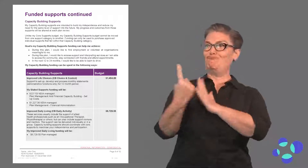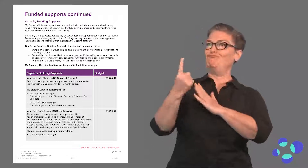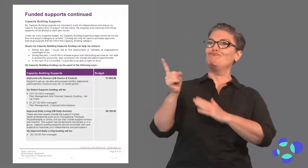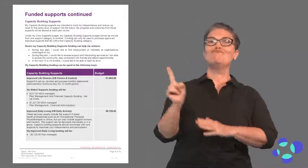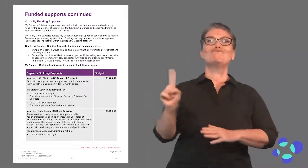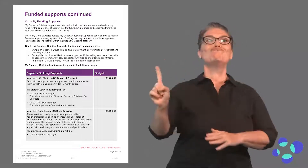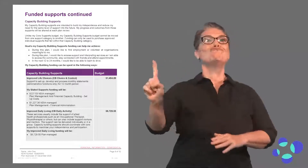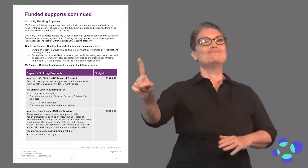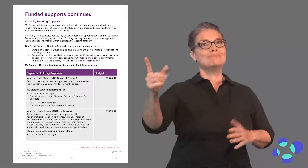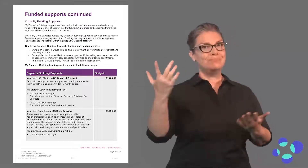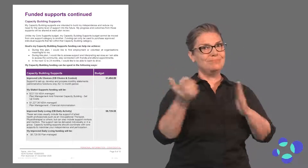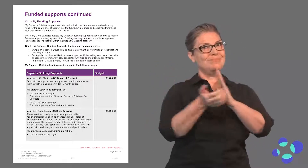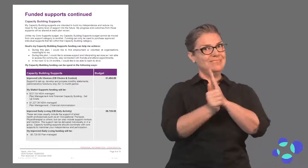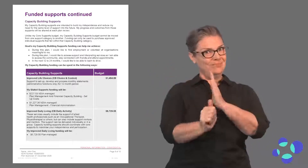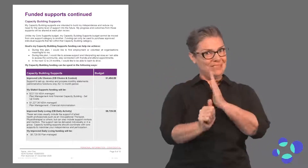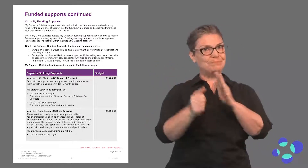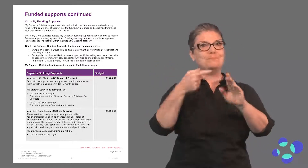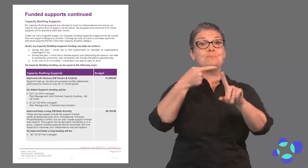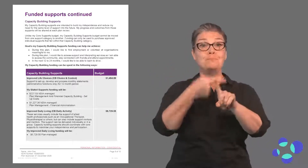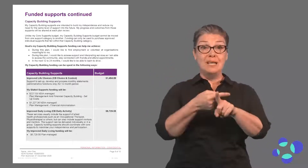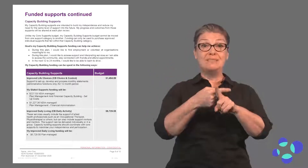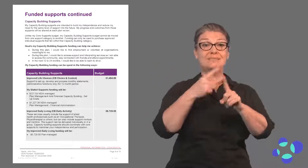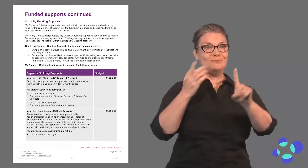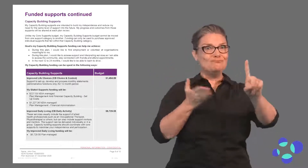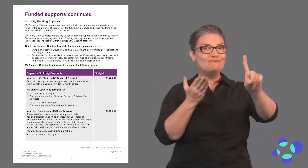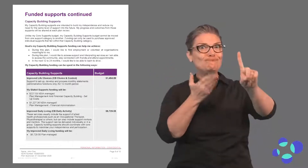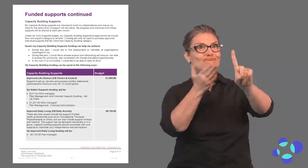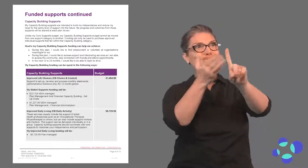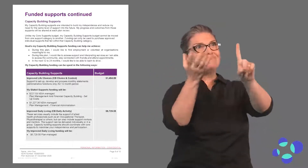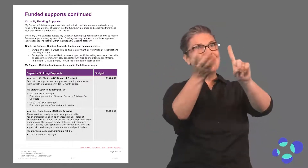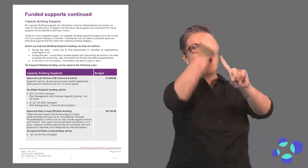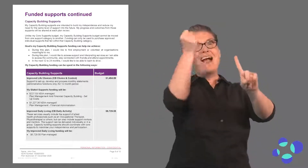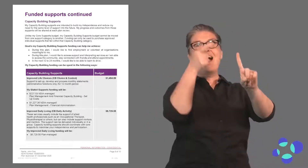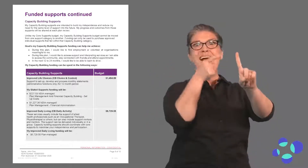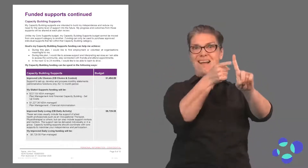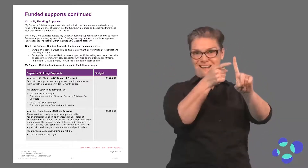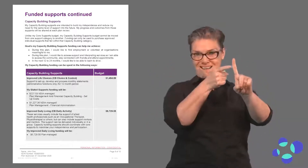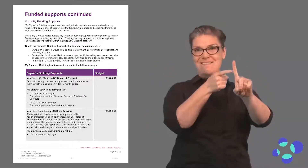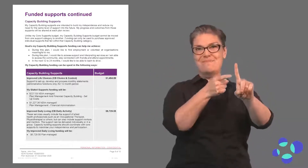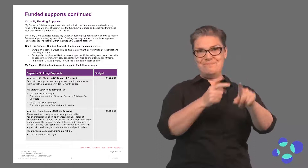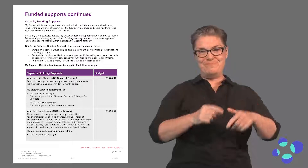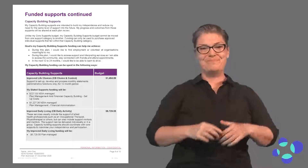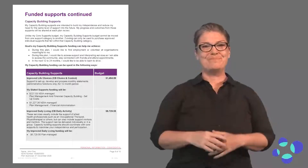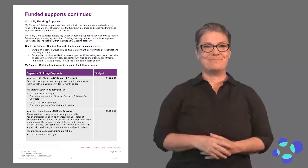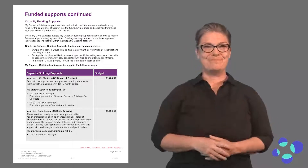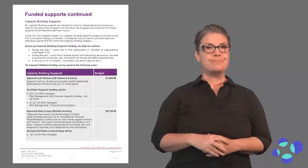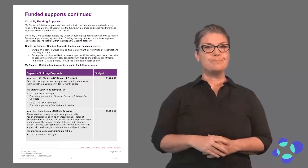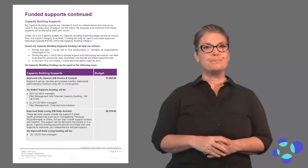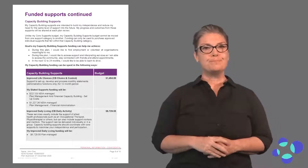improving independence, developing skills in independence and achieving your goal.